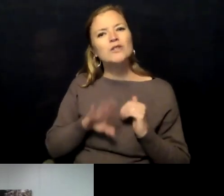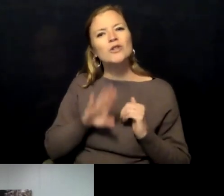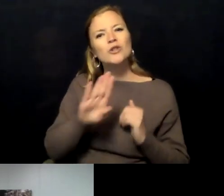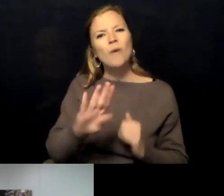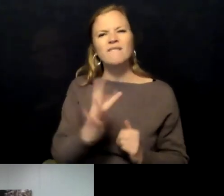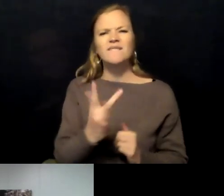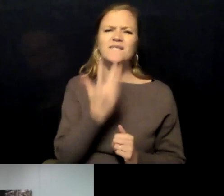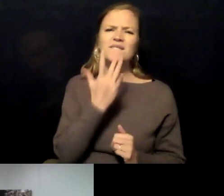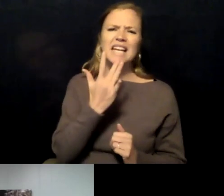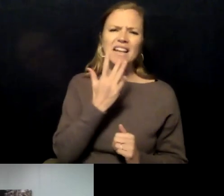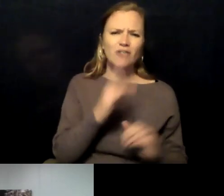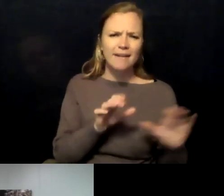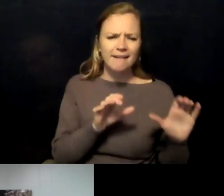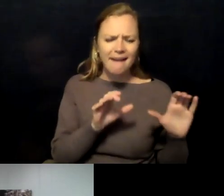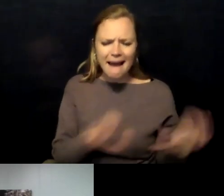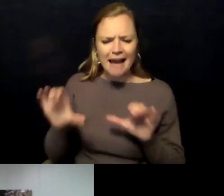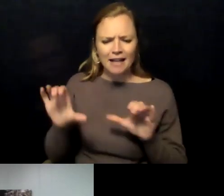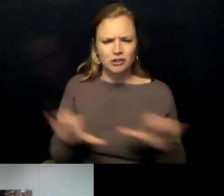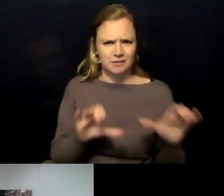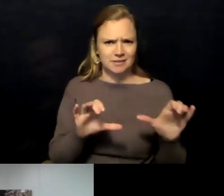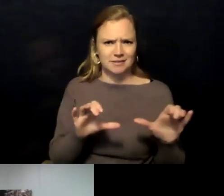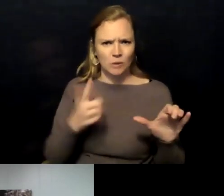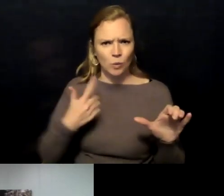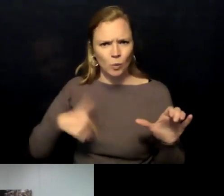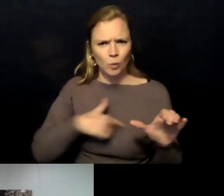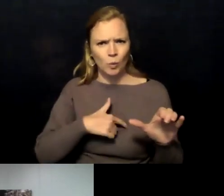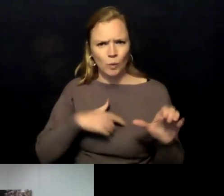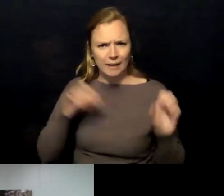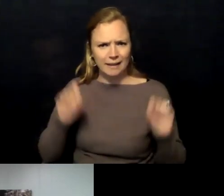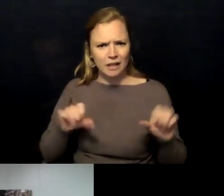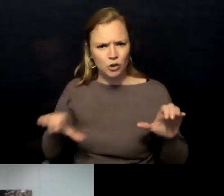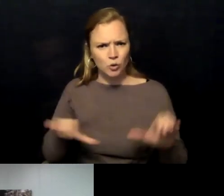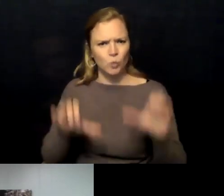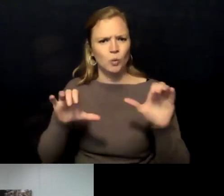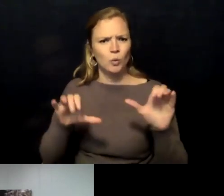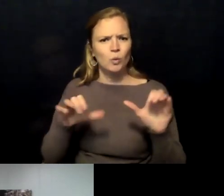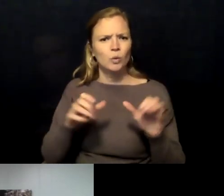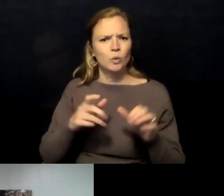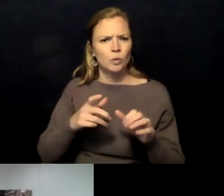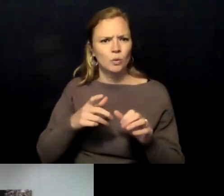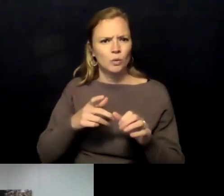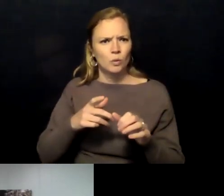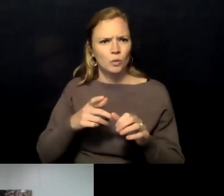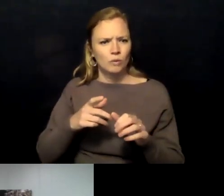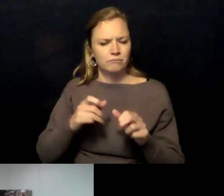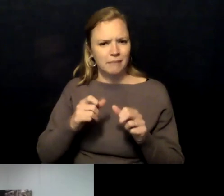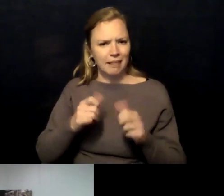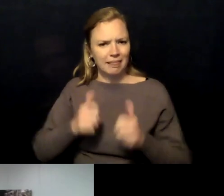take to start living a more sustainable lifestyle?